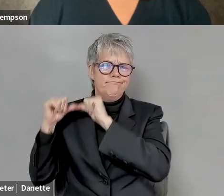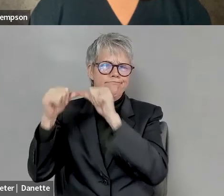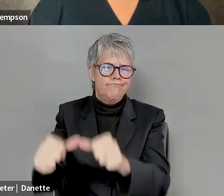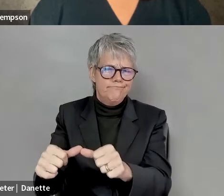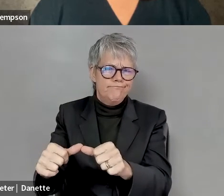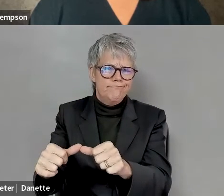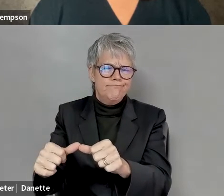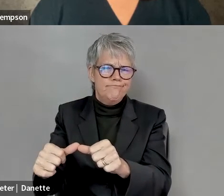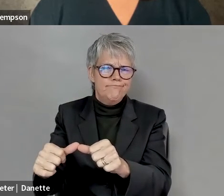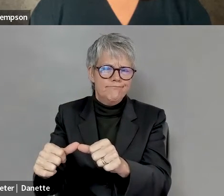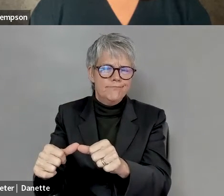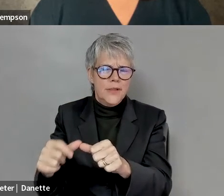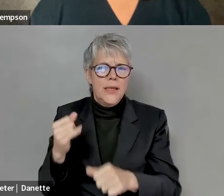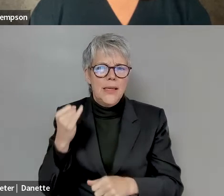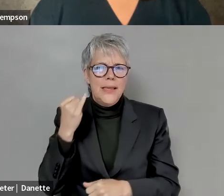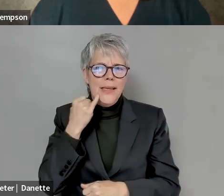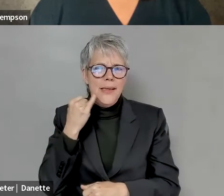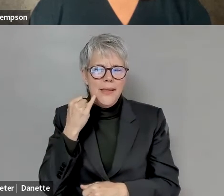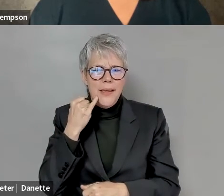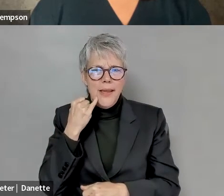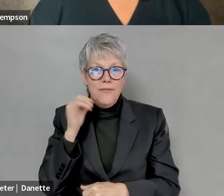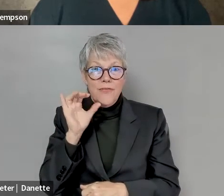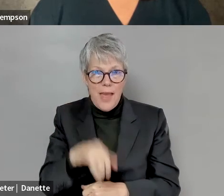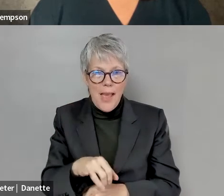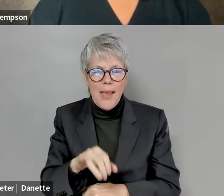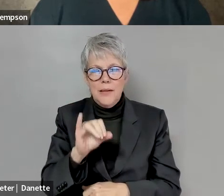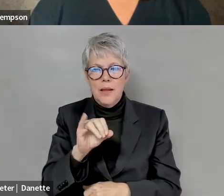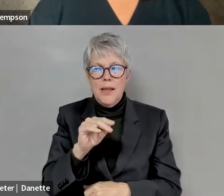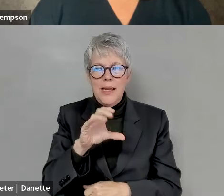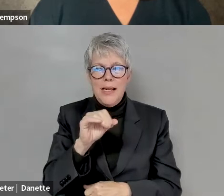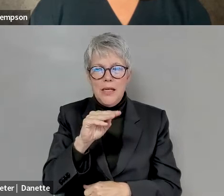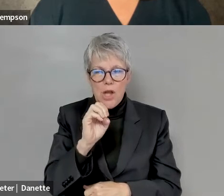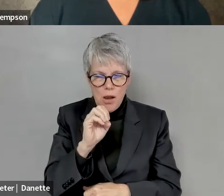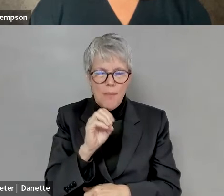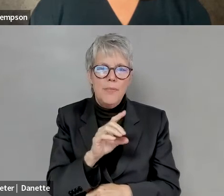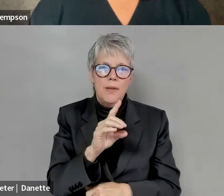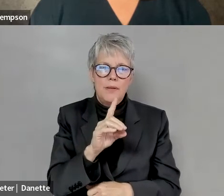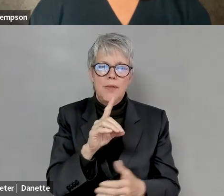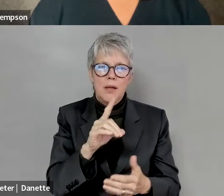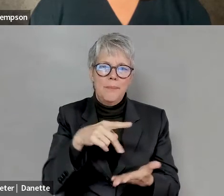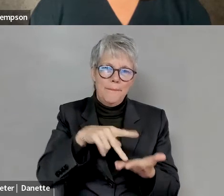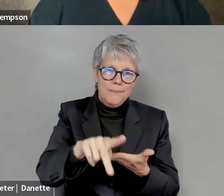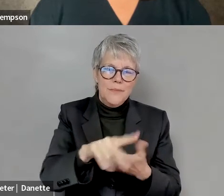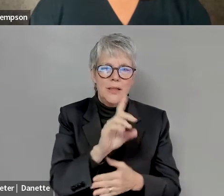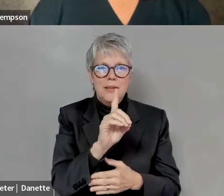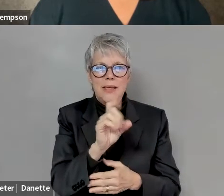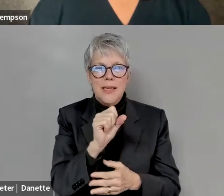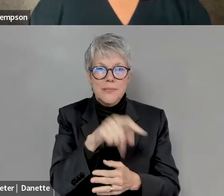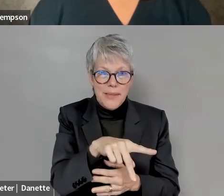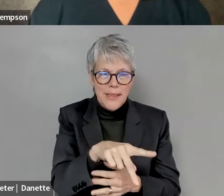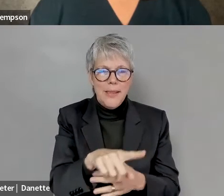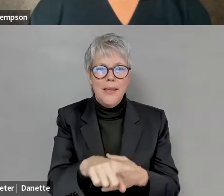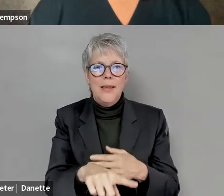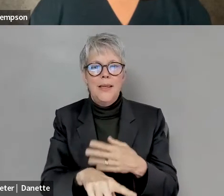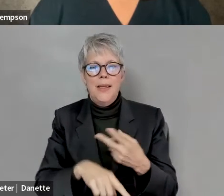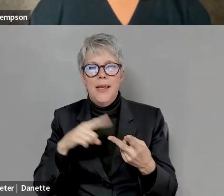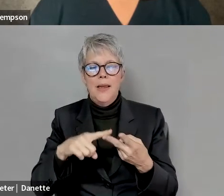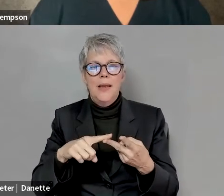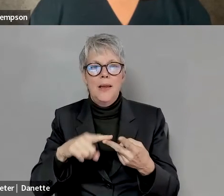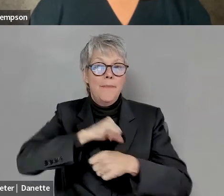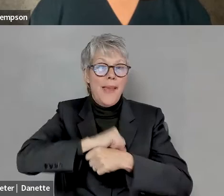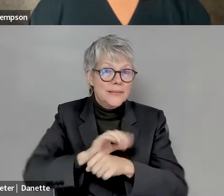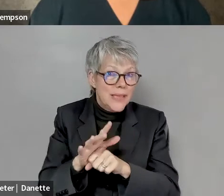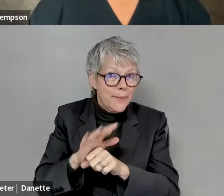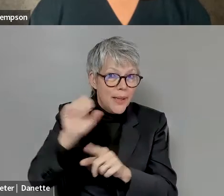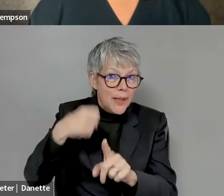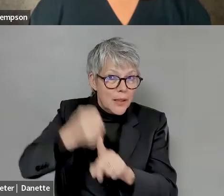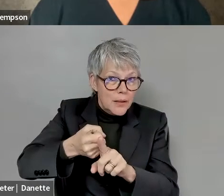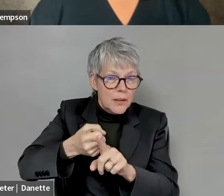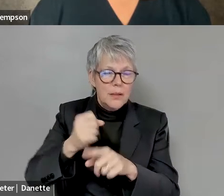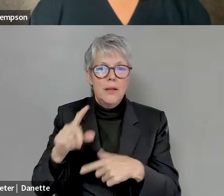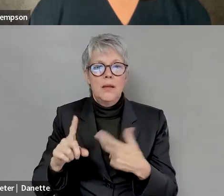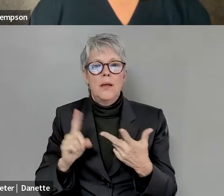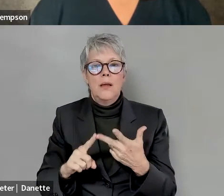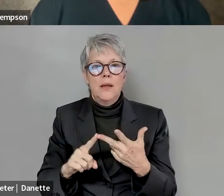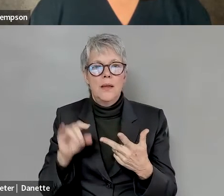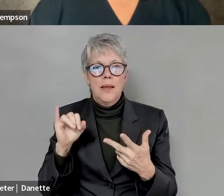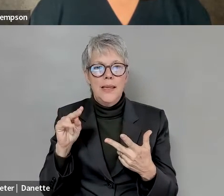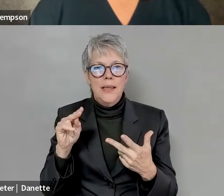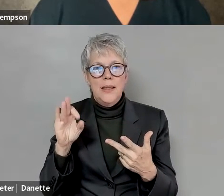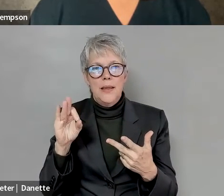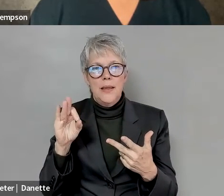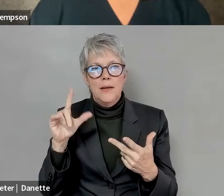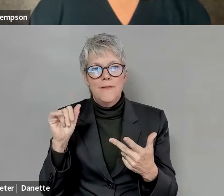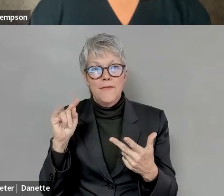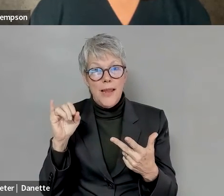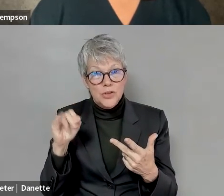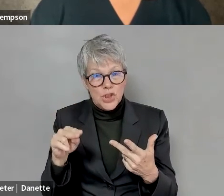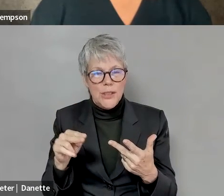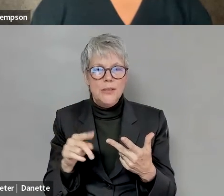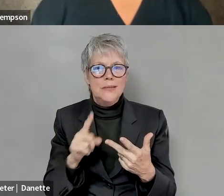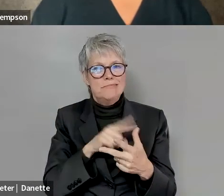Michael Smith: You know the the income that the Dsps receive with the going through the the pandemic and inflation we've been dealing with. It's it, and but I,